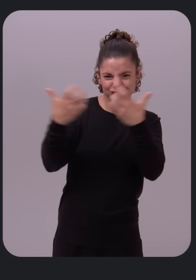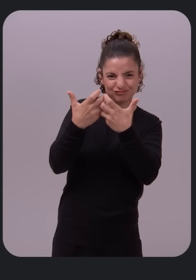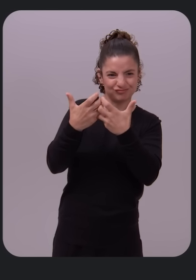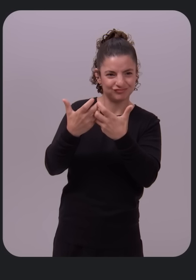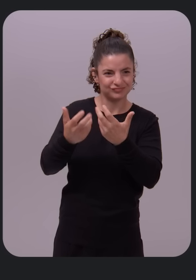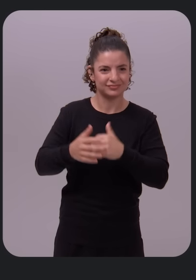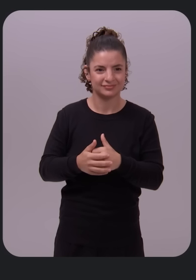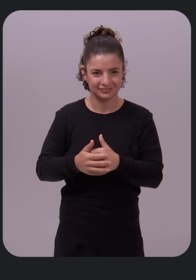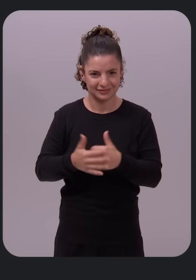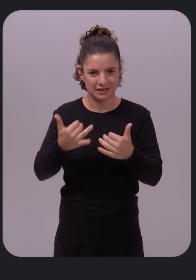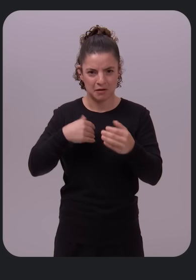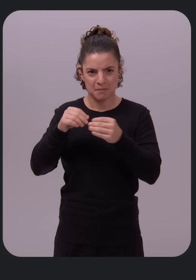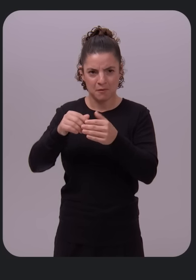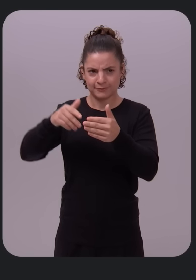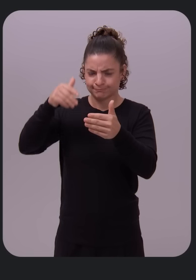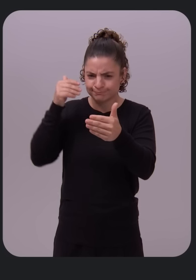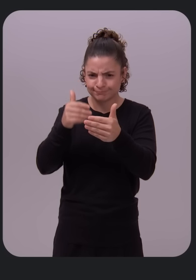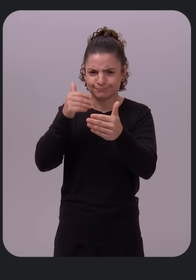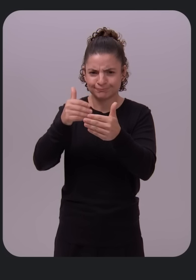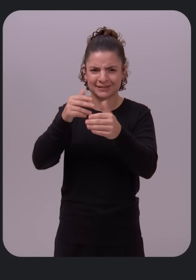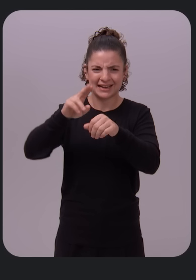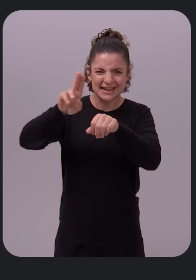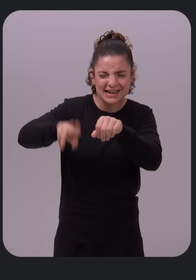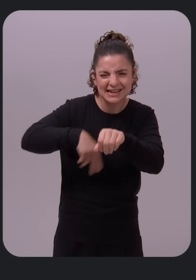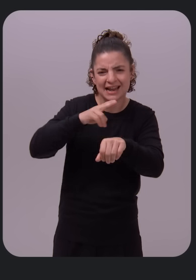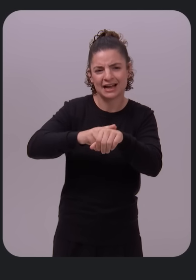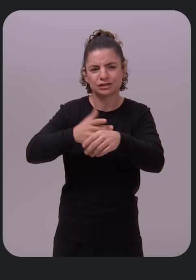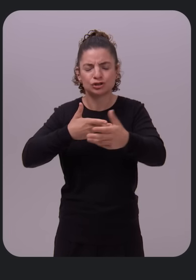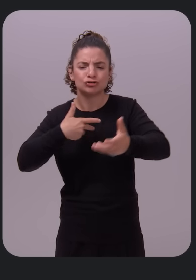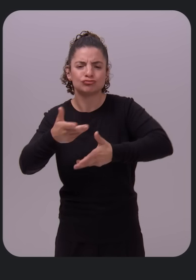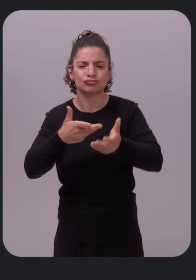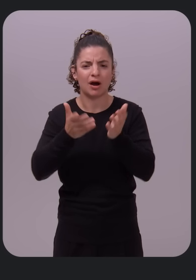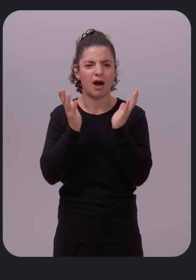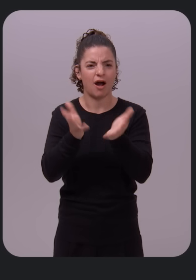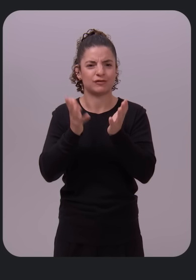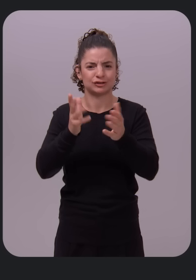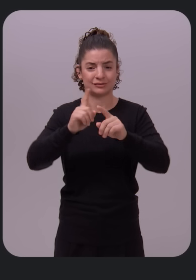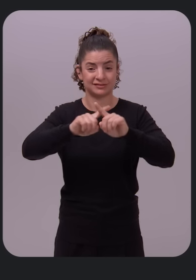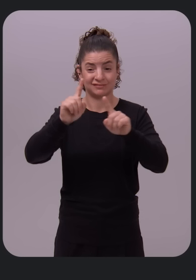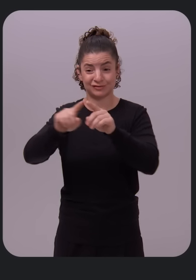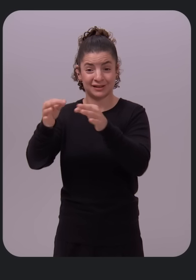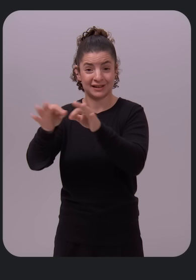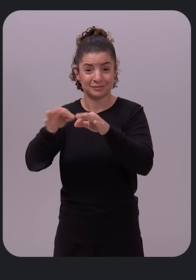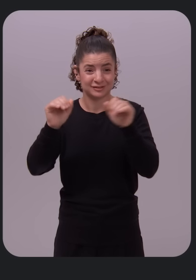We are even closer to having a natural and free-flowing conversation across languages.